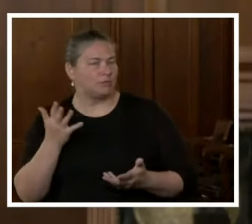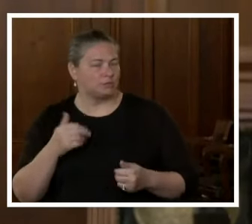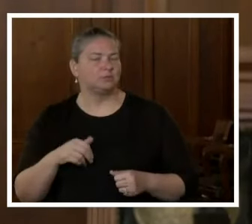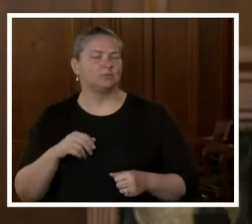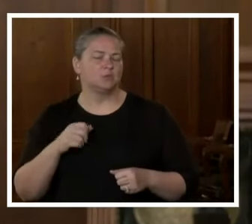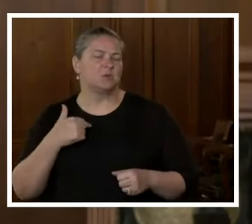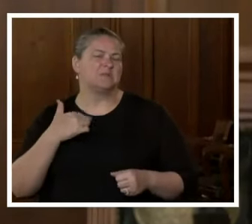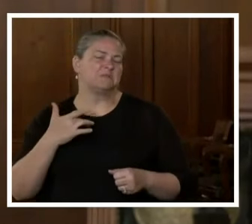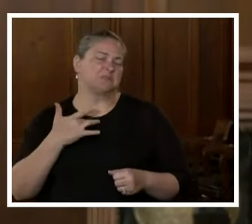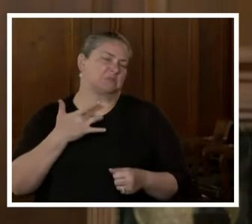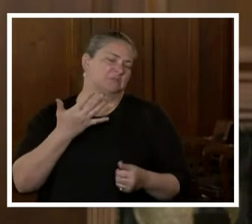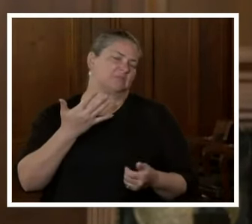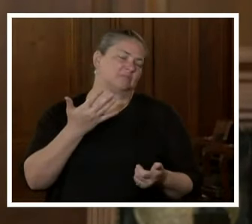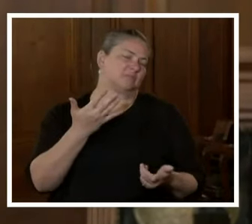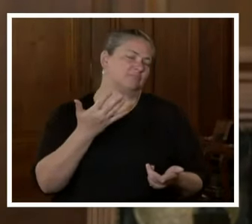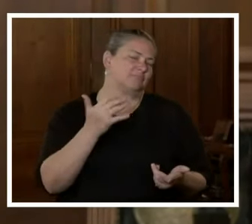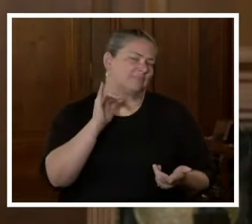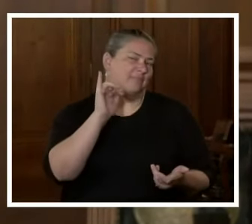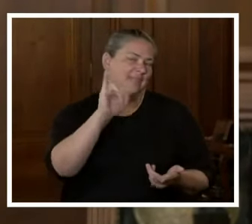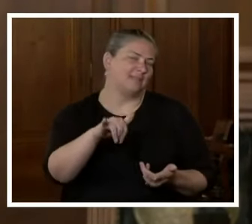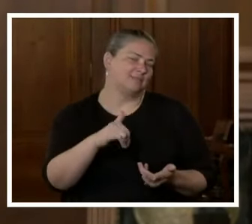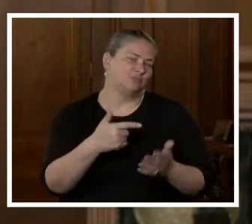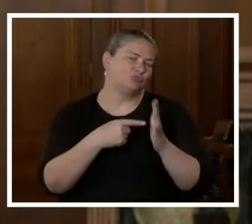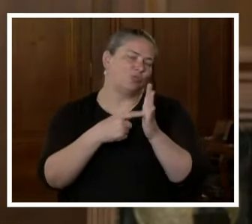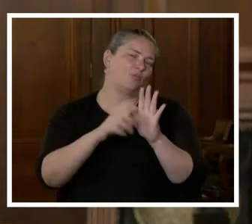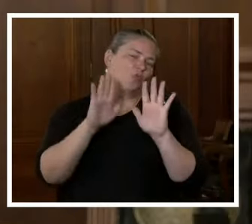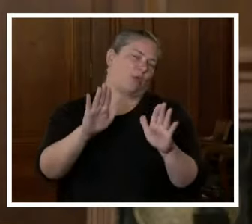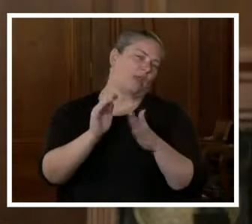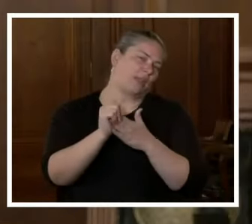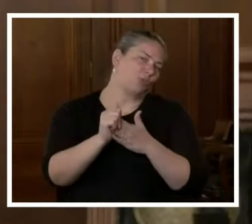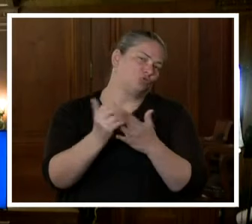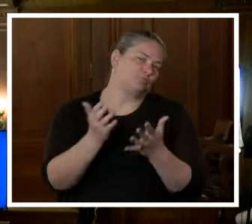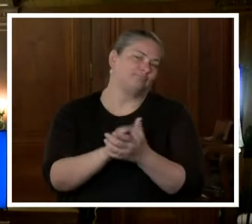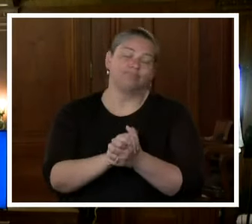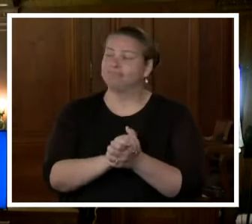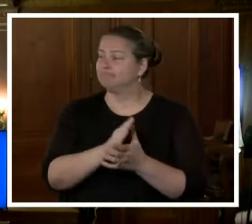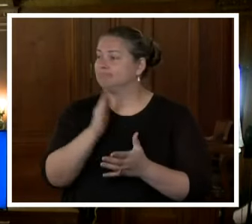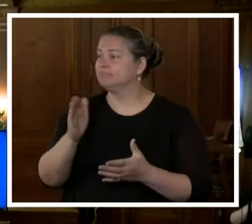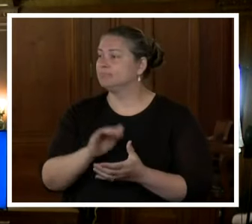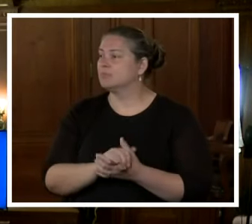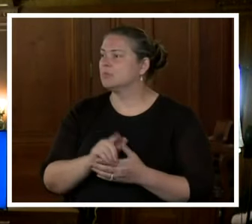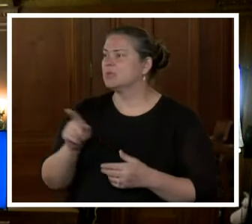TODAY THERE WAS A PRESS